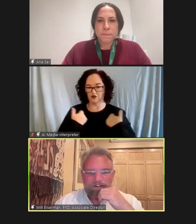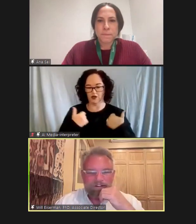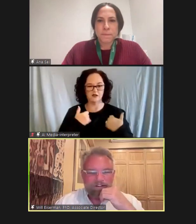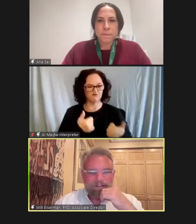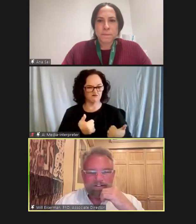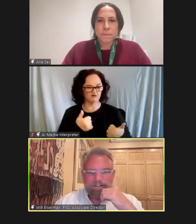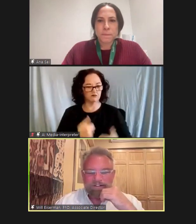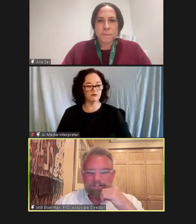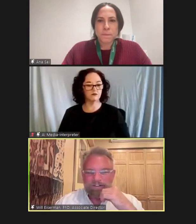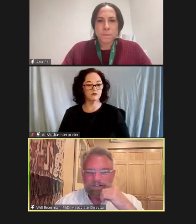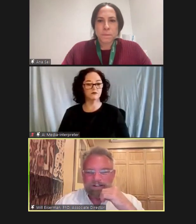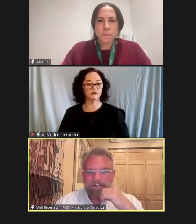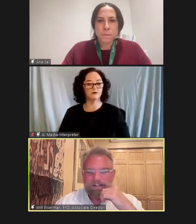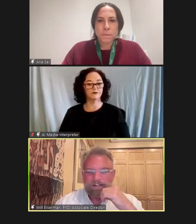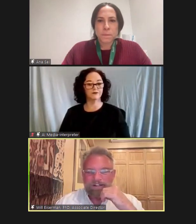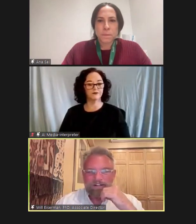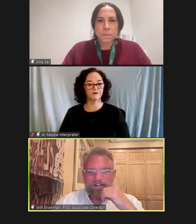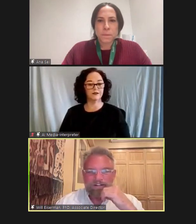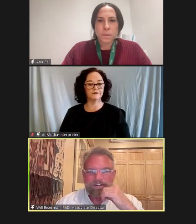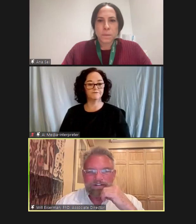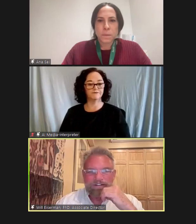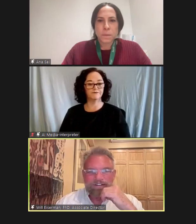great